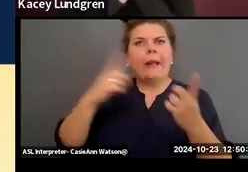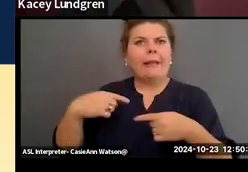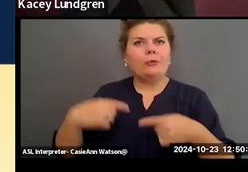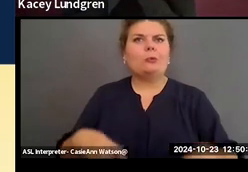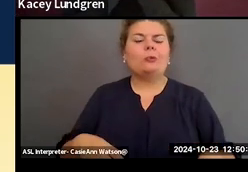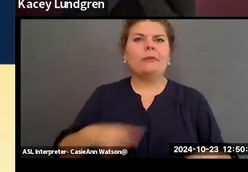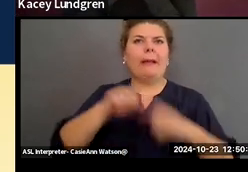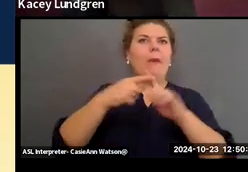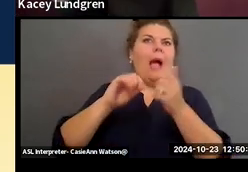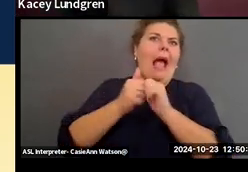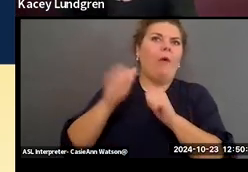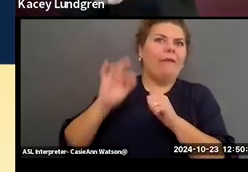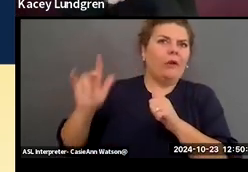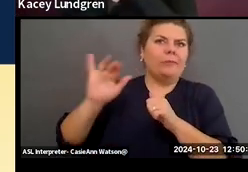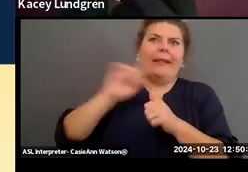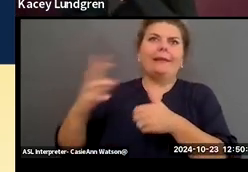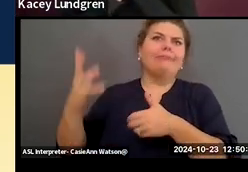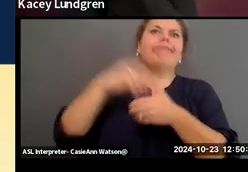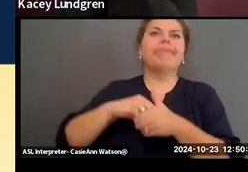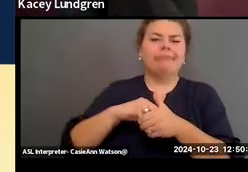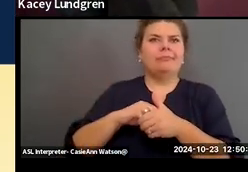about how finger spelling is incorporated into ASL.